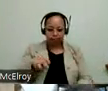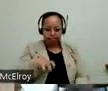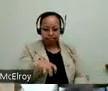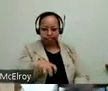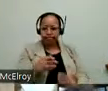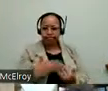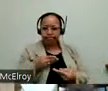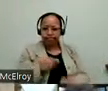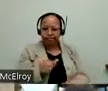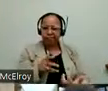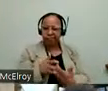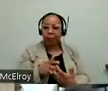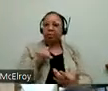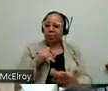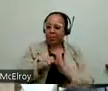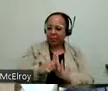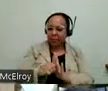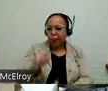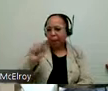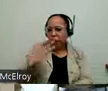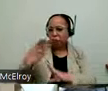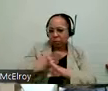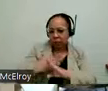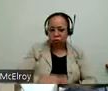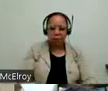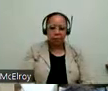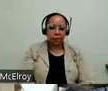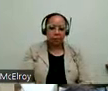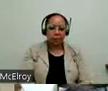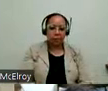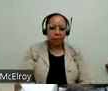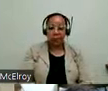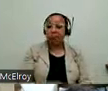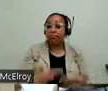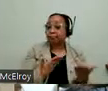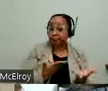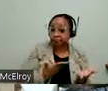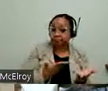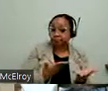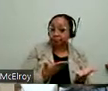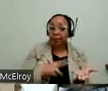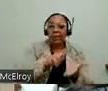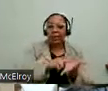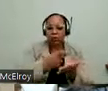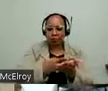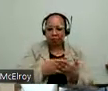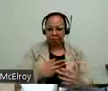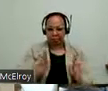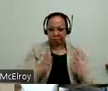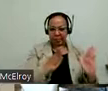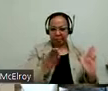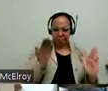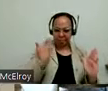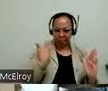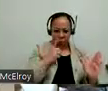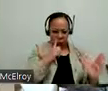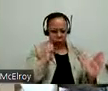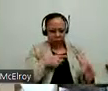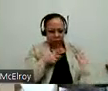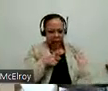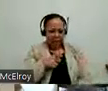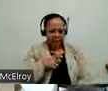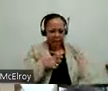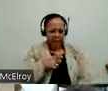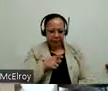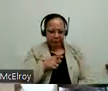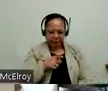renovation. Another example here is a kitchen. So